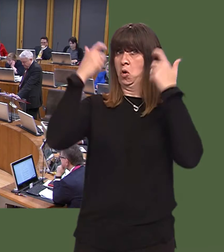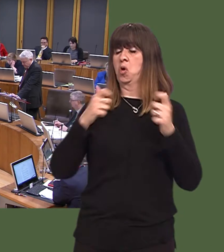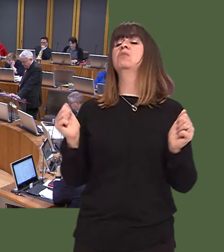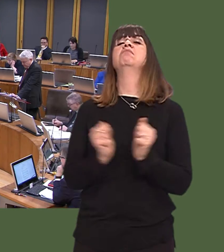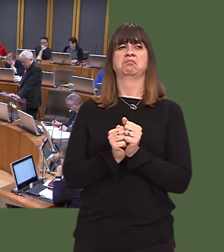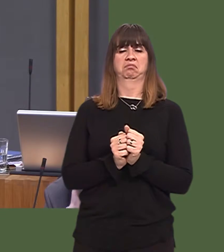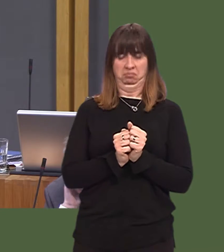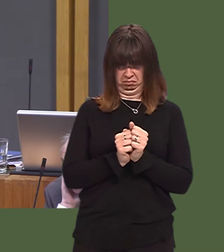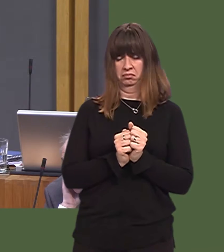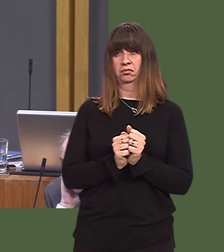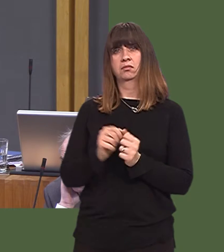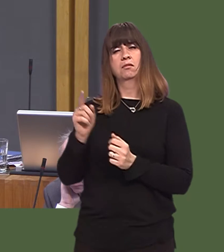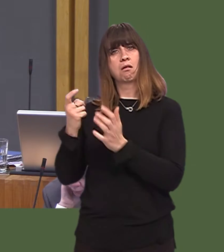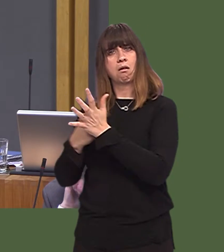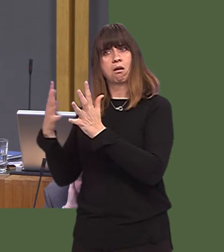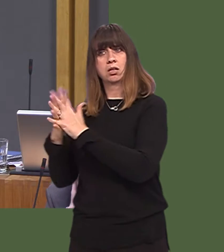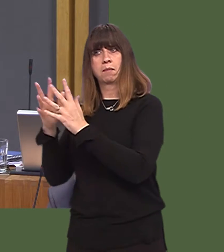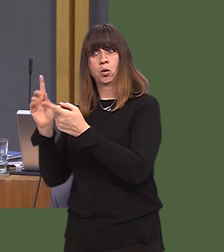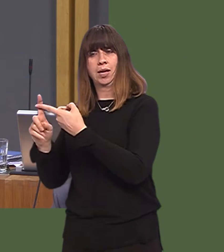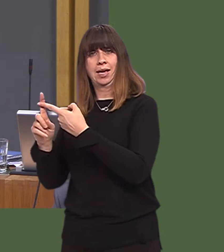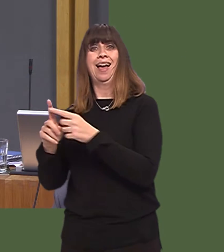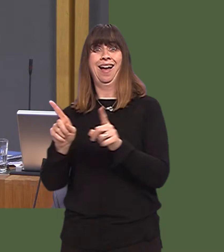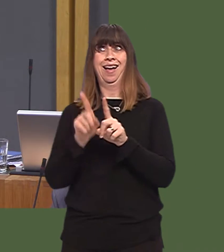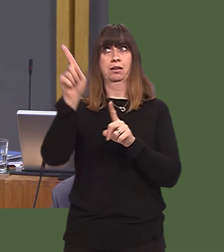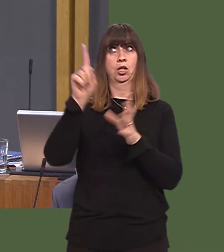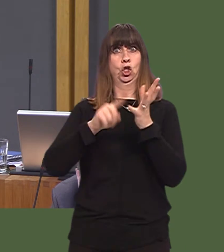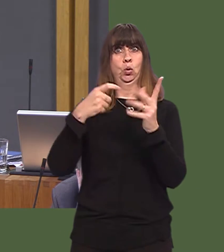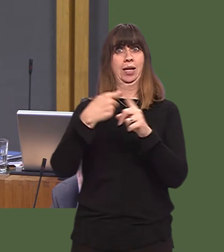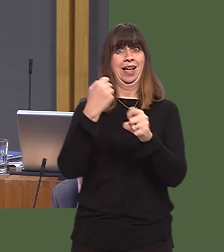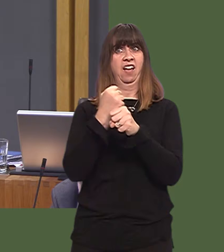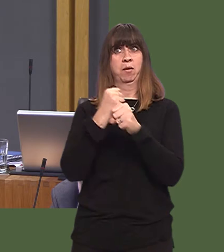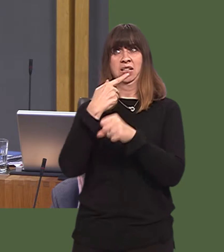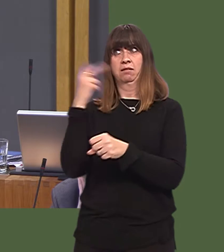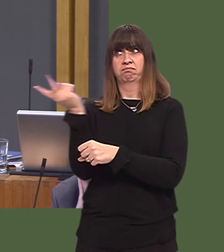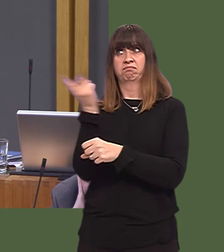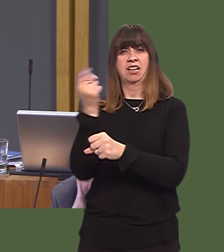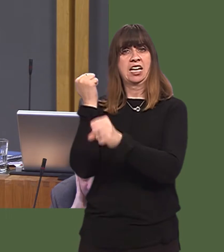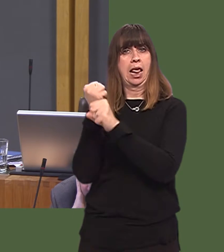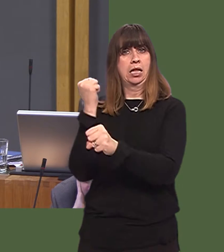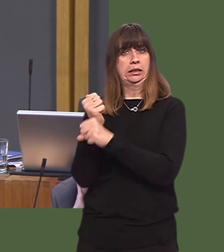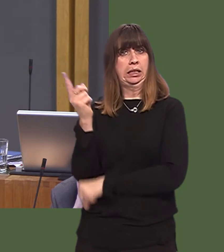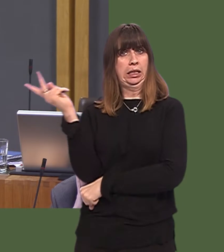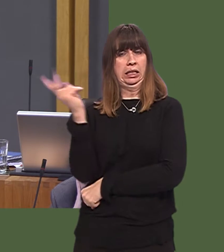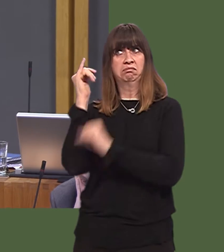RWE and the member state, which is the UK Government, were found guilty of allowing